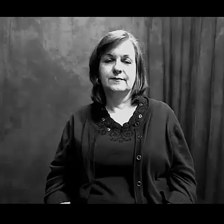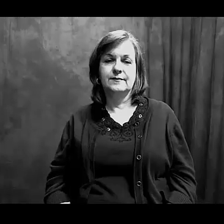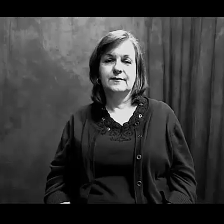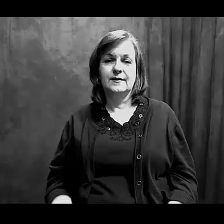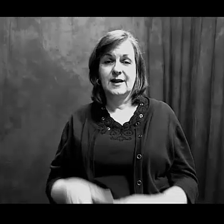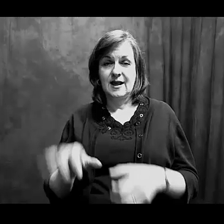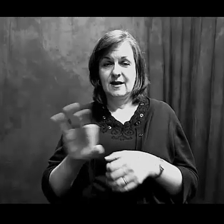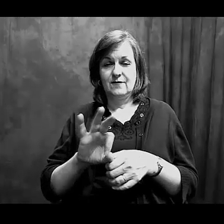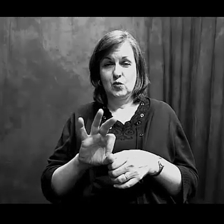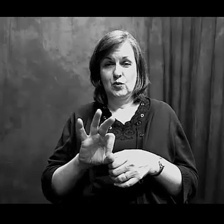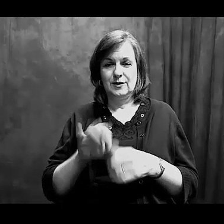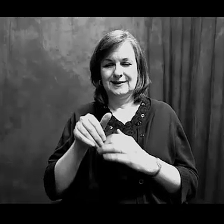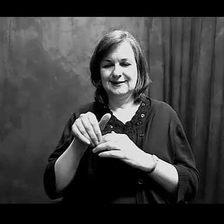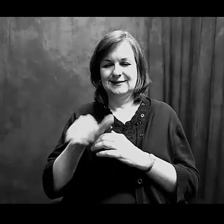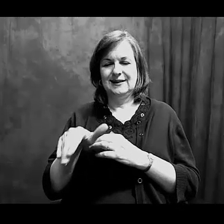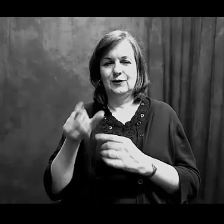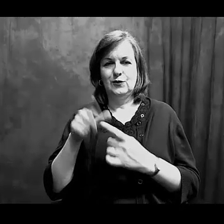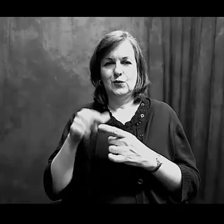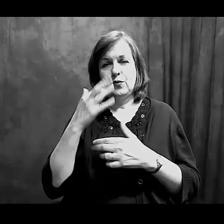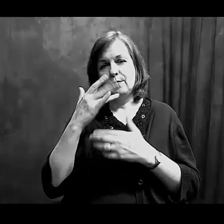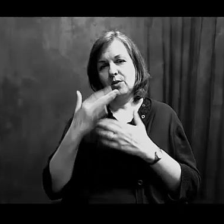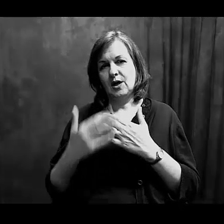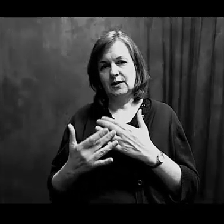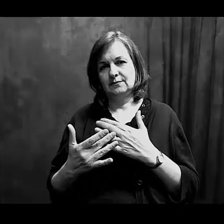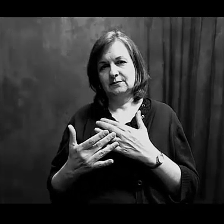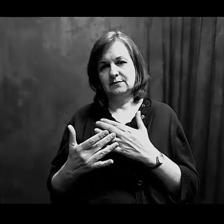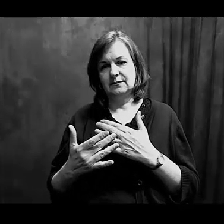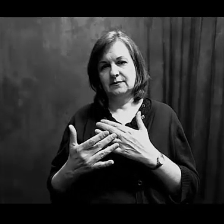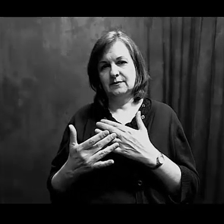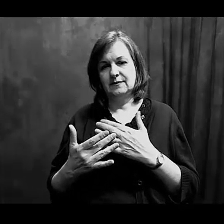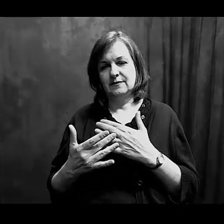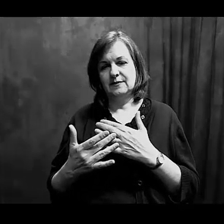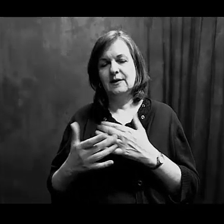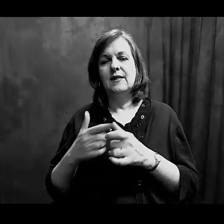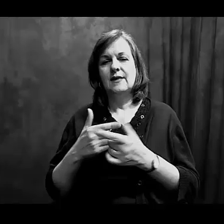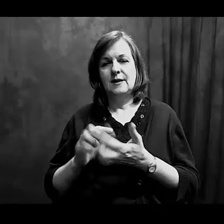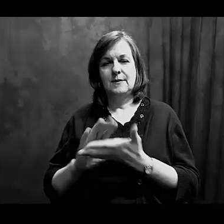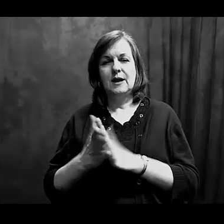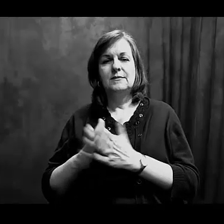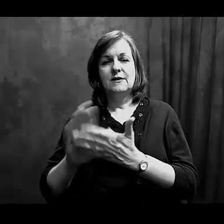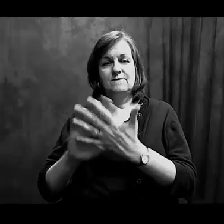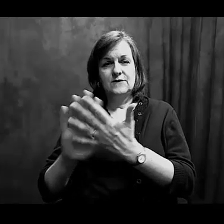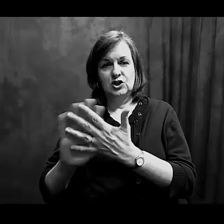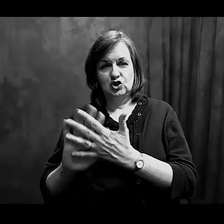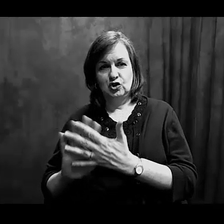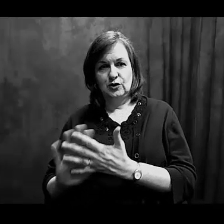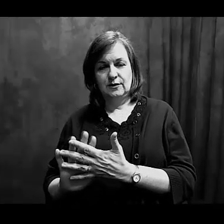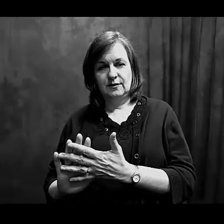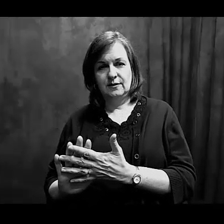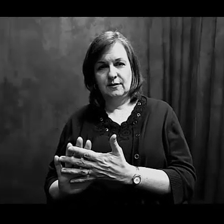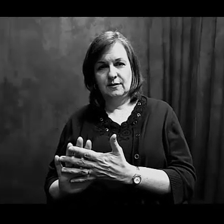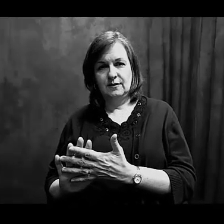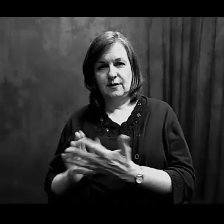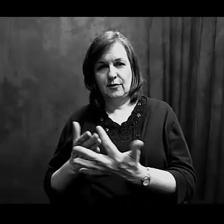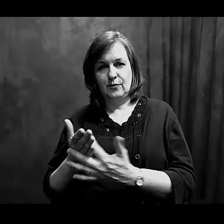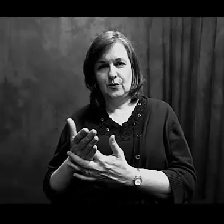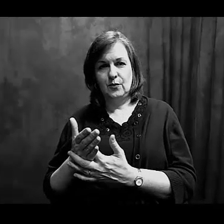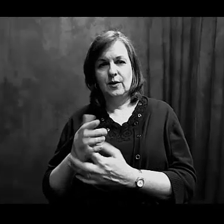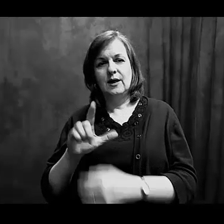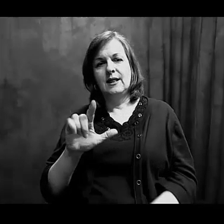and it sends it to the blood so that it can get filtered